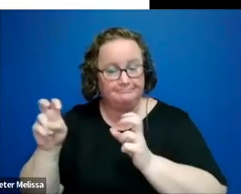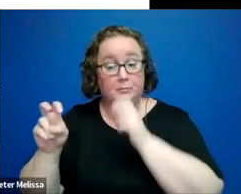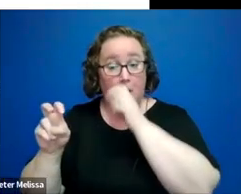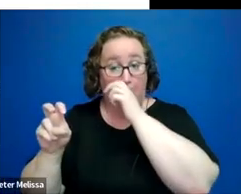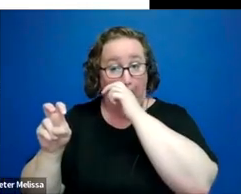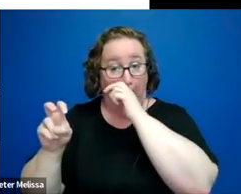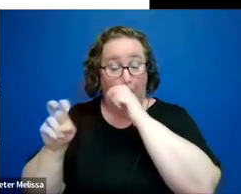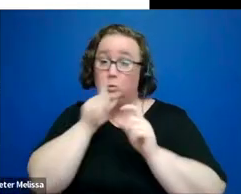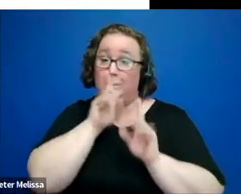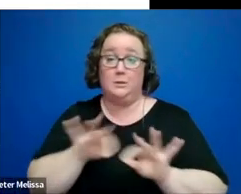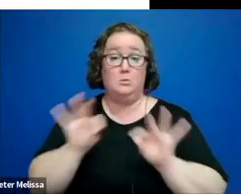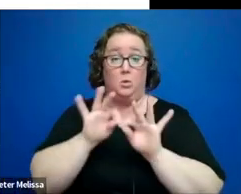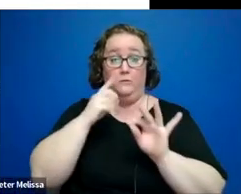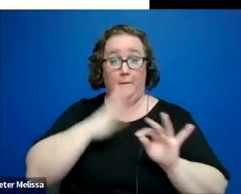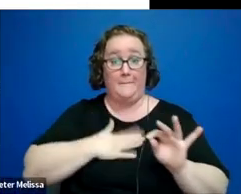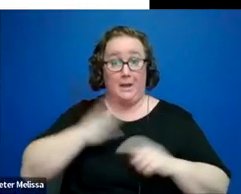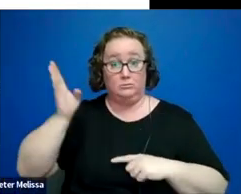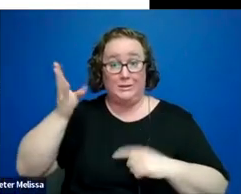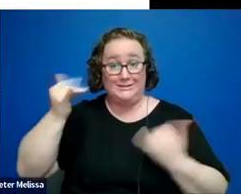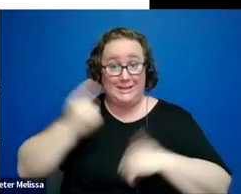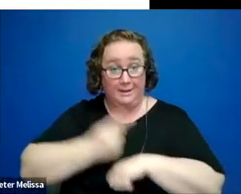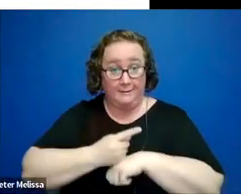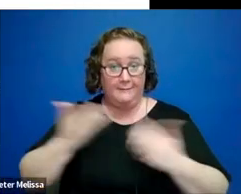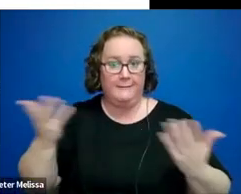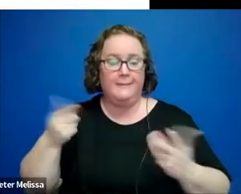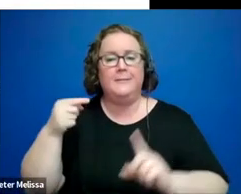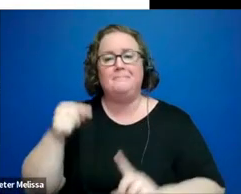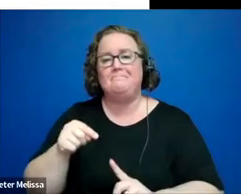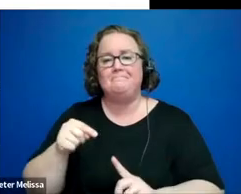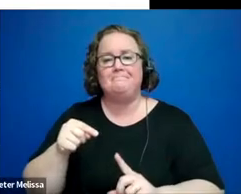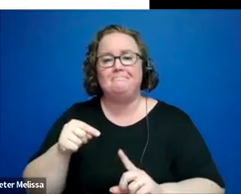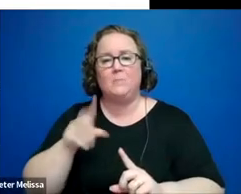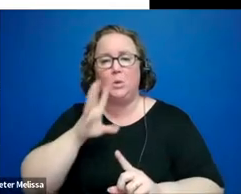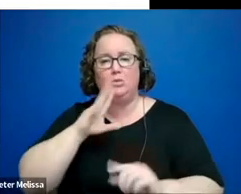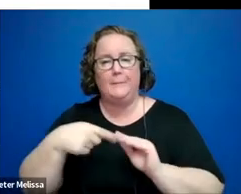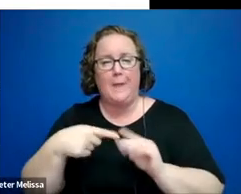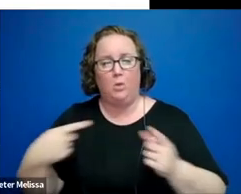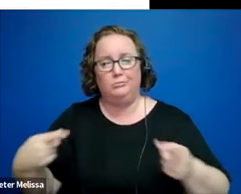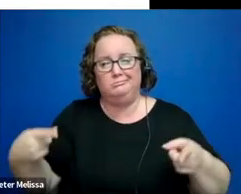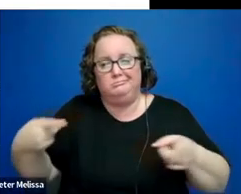presentation today is the intersection between parents with